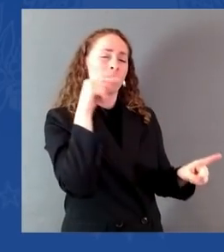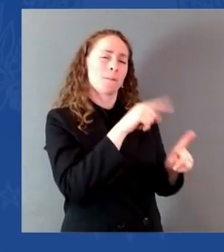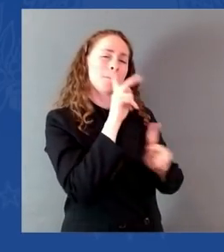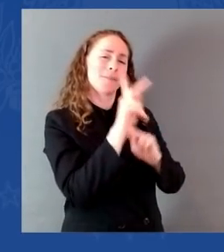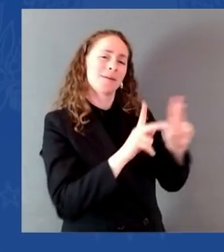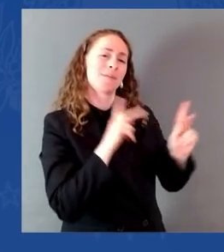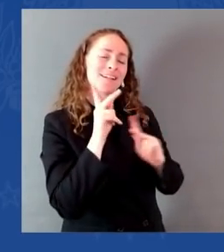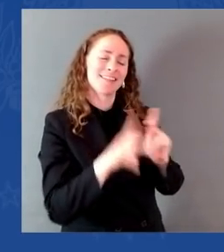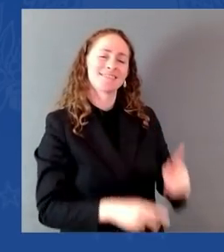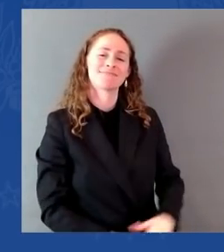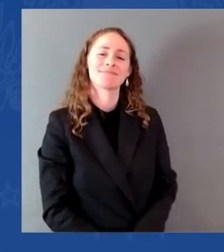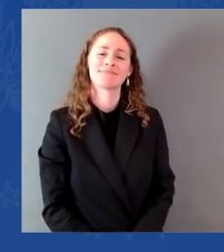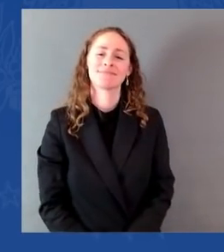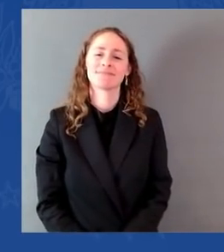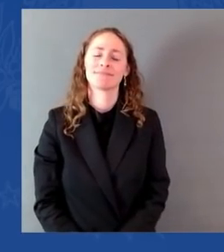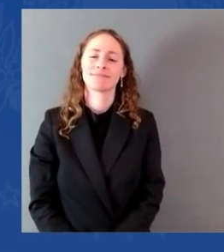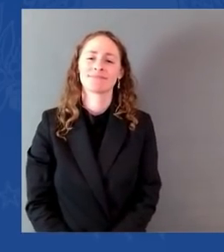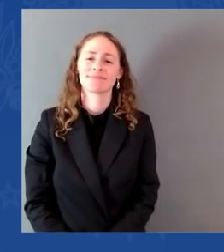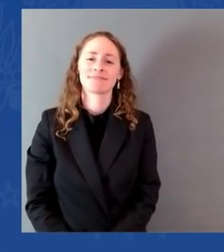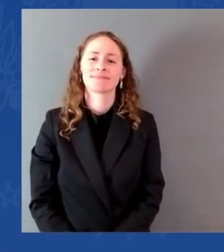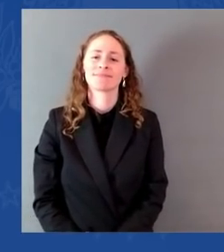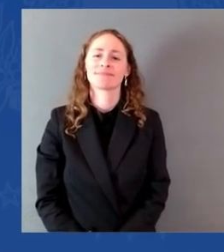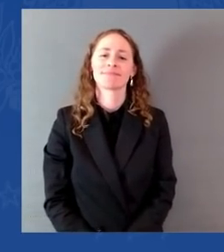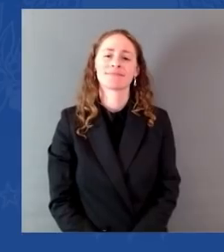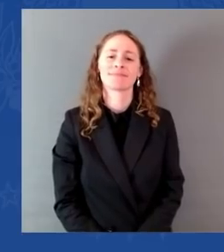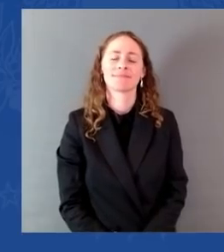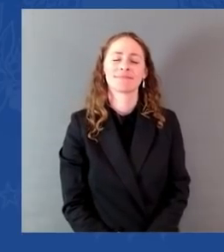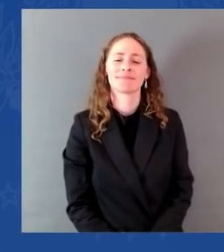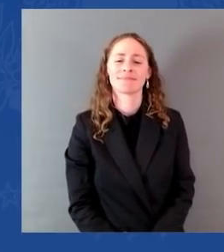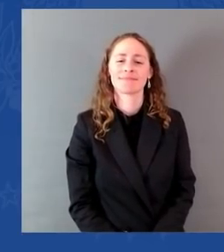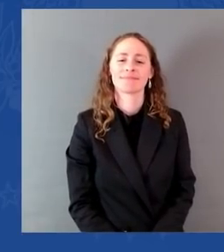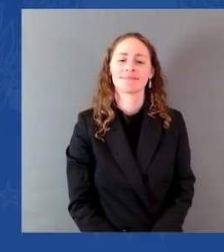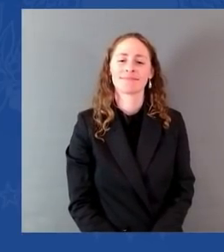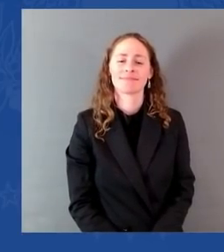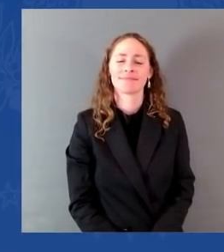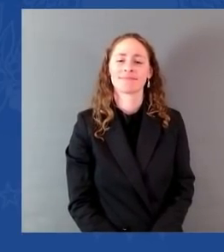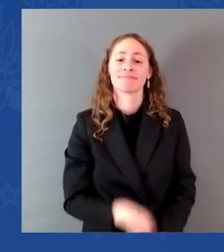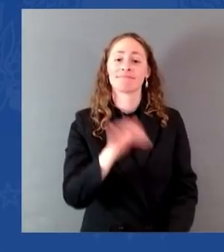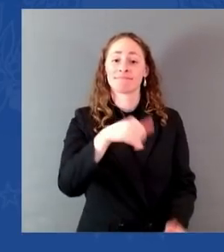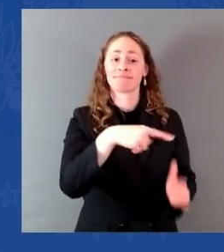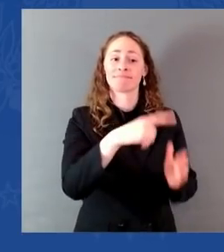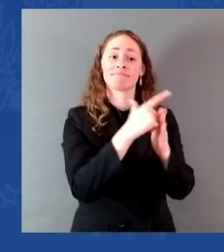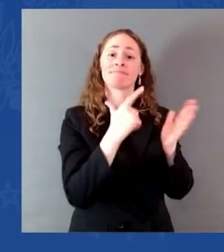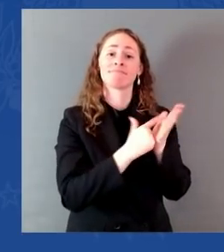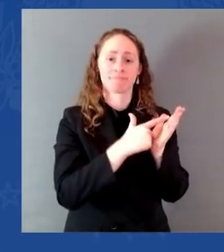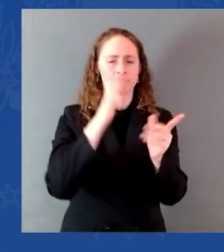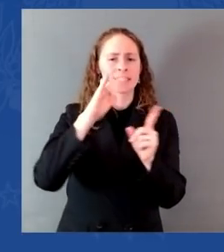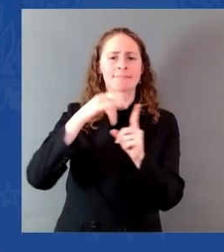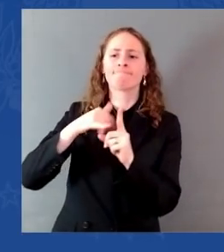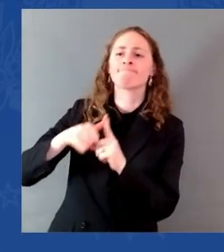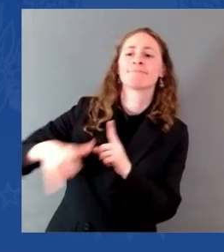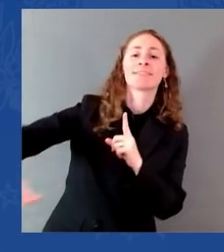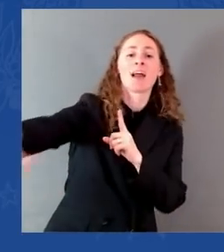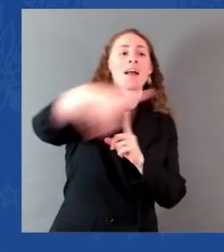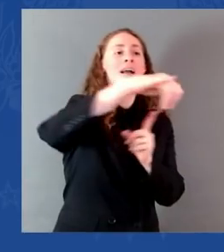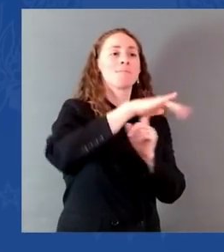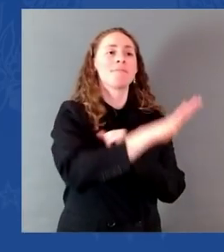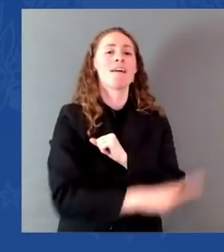One study -- . Great universities have done a lot of studies in this